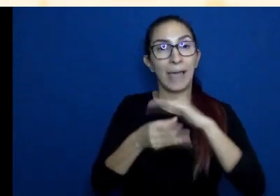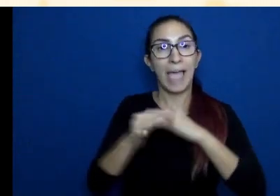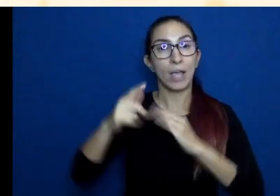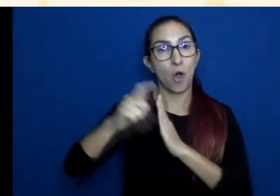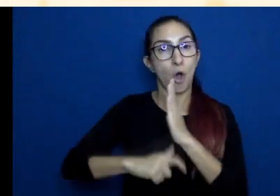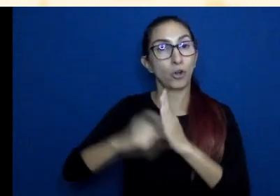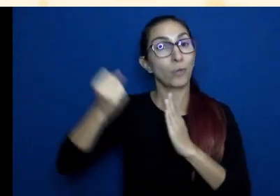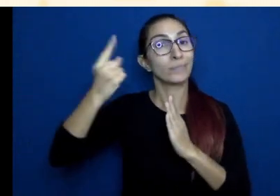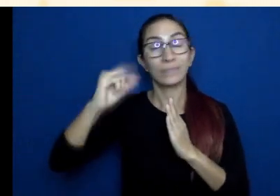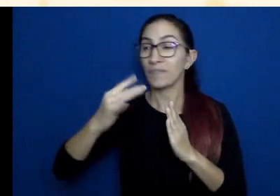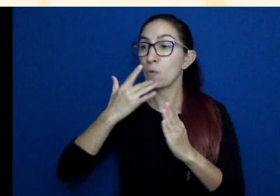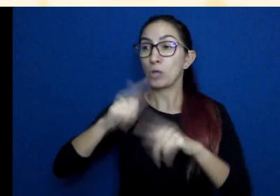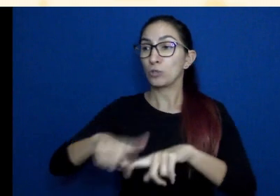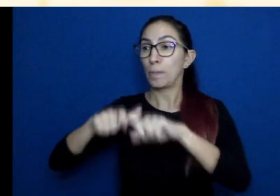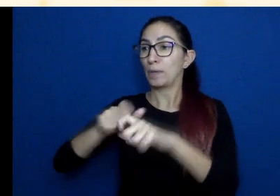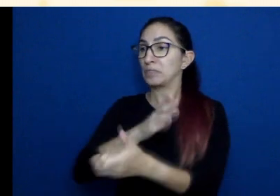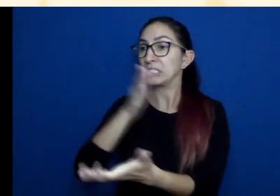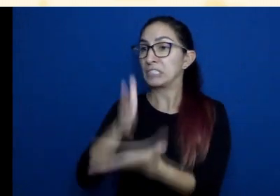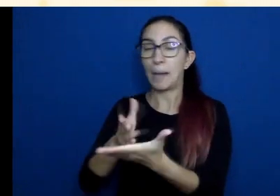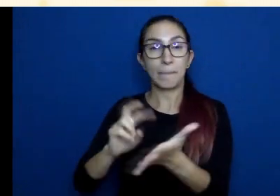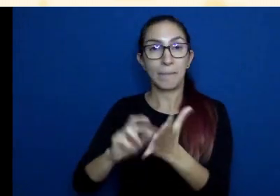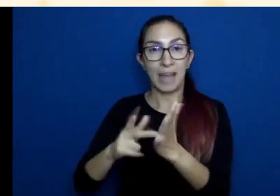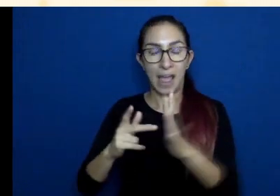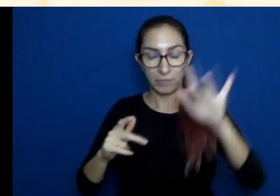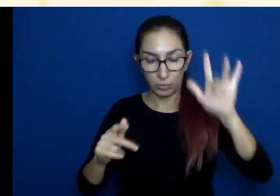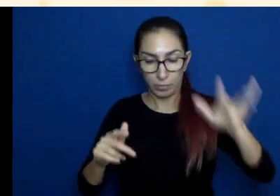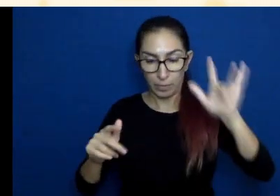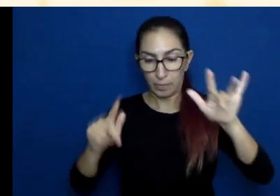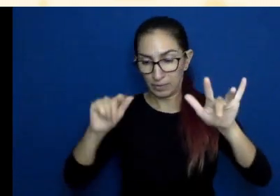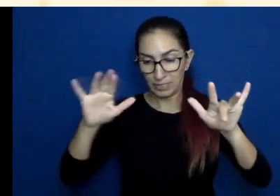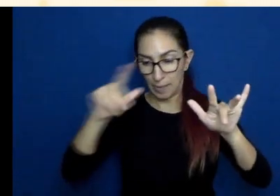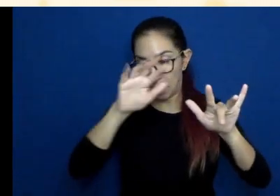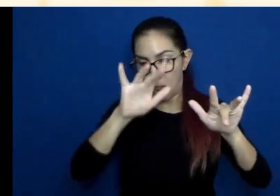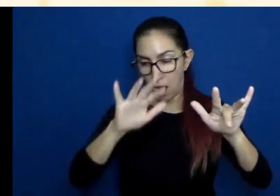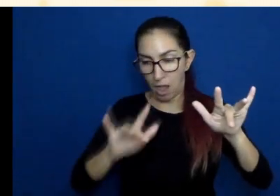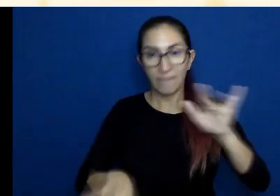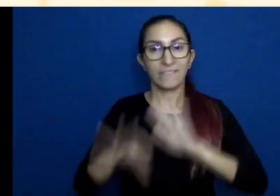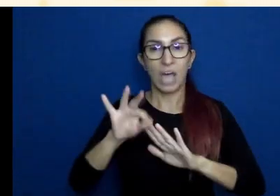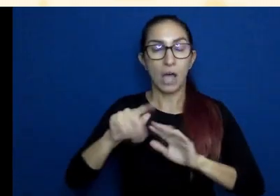Basically, you can play an article, but if you want to stop the article from playing, you have to tap